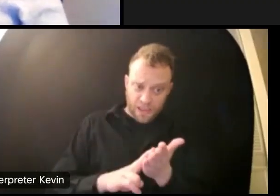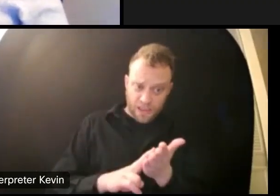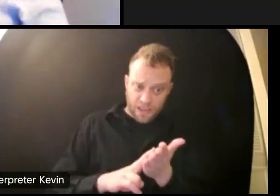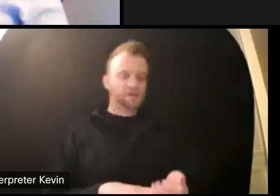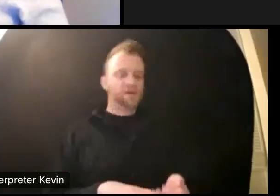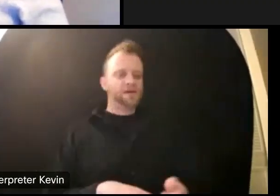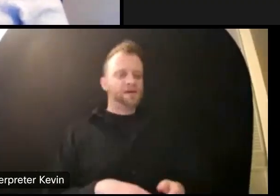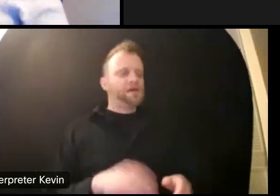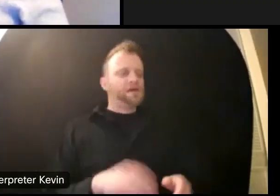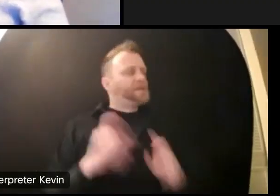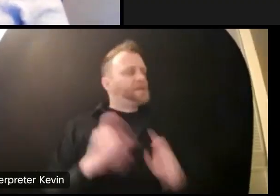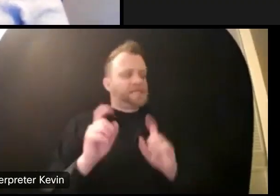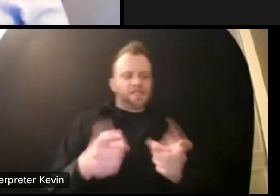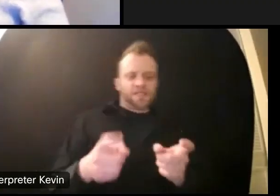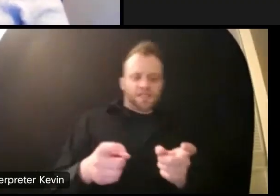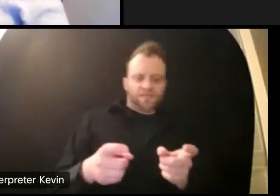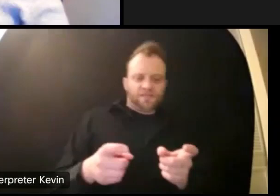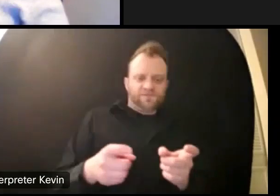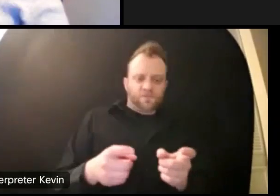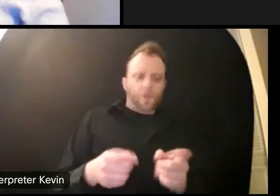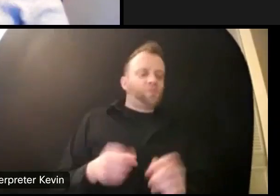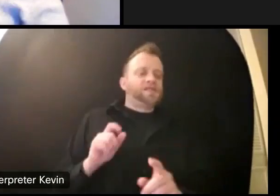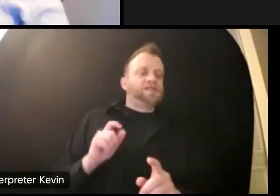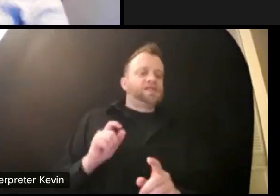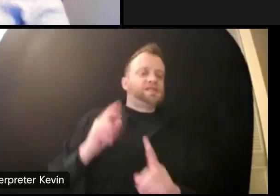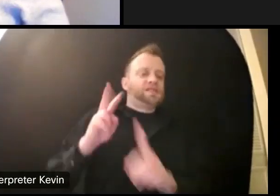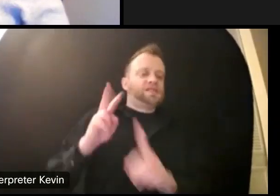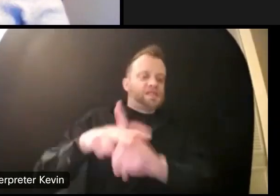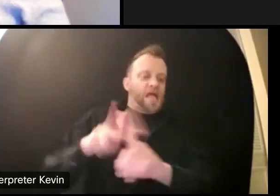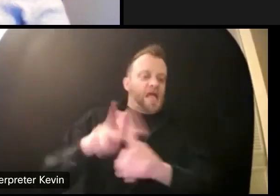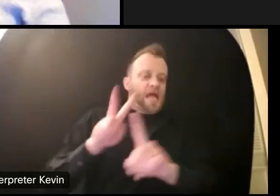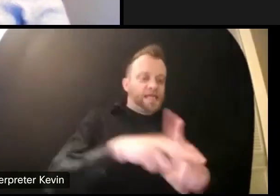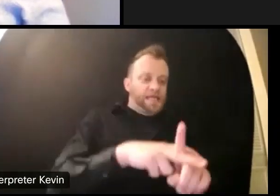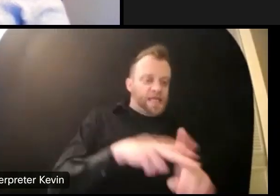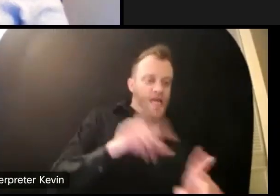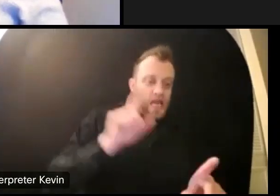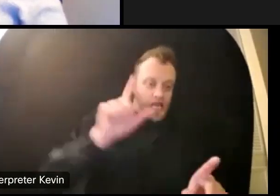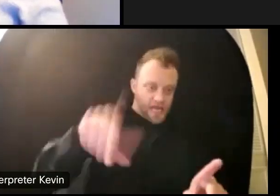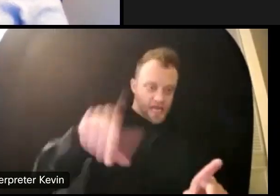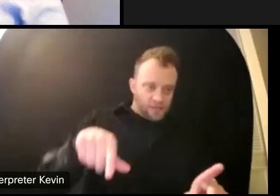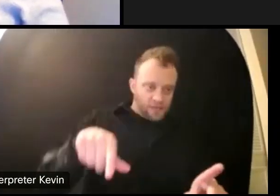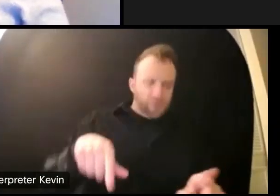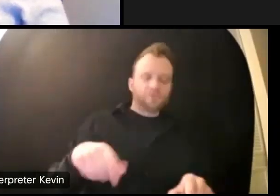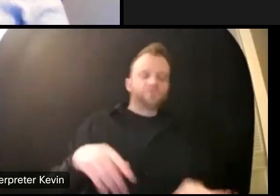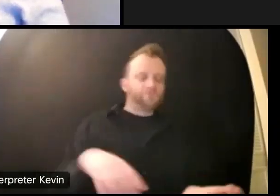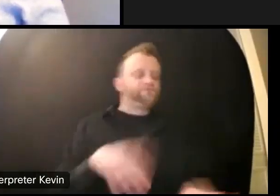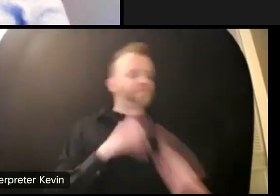that's a personal example on my end. So yes, we do need to create completely new accounts and I